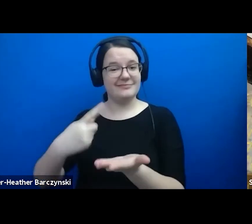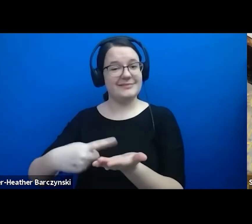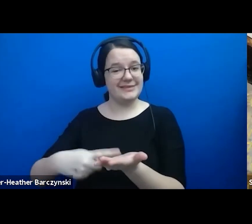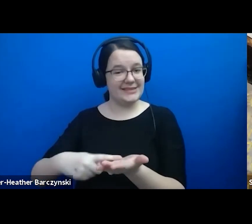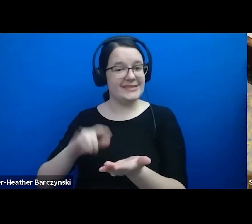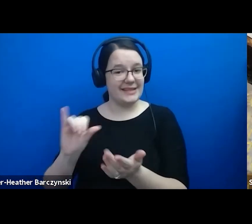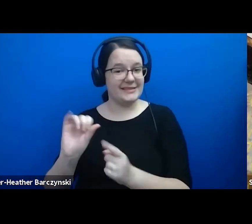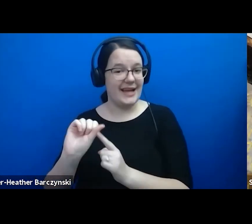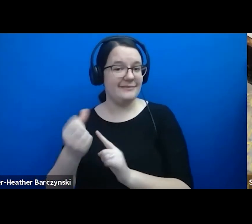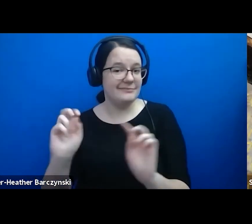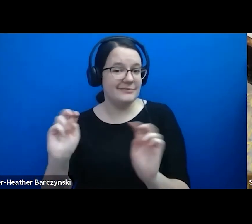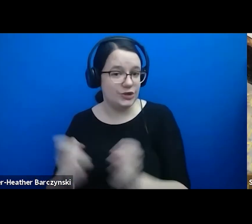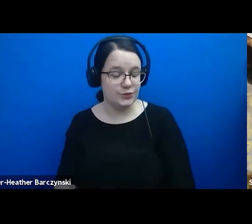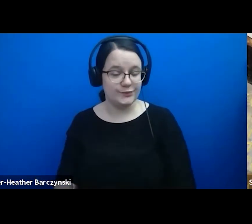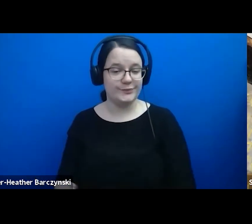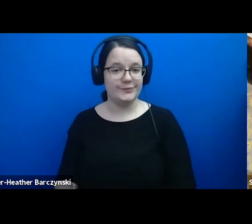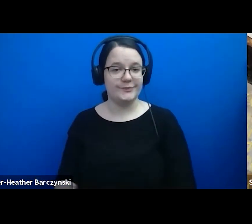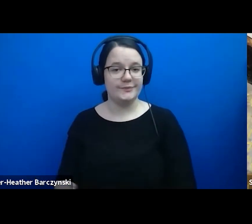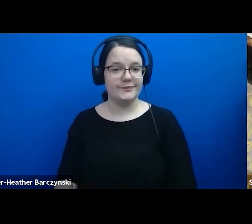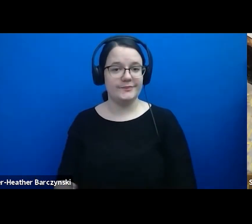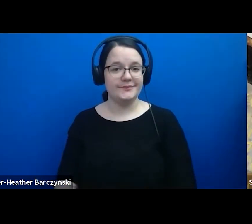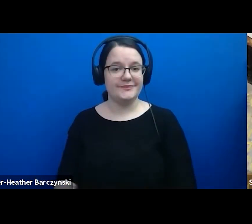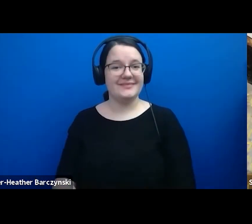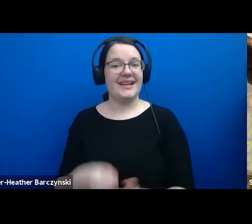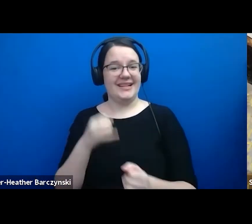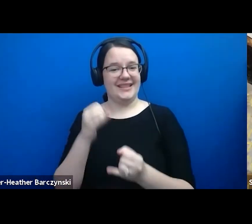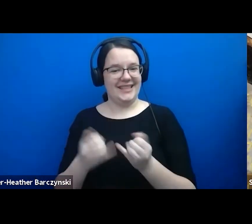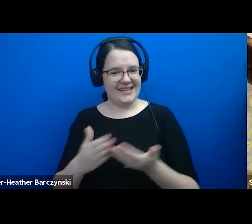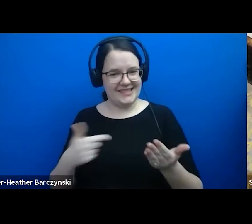uh issue in just a moment the last thing to say is there are there are multiple trials obviously